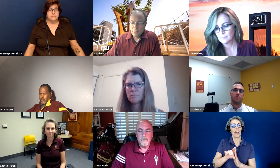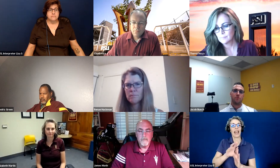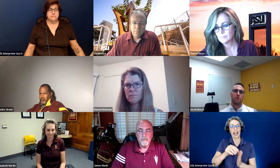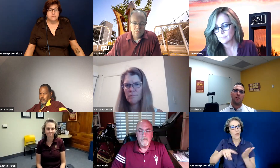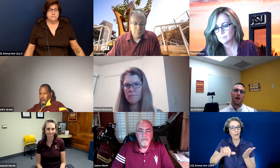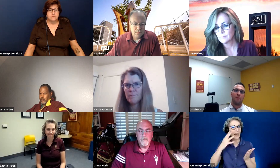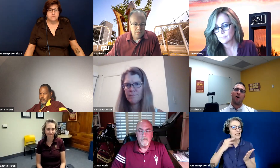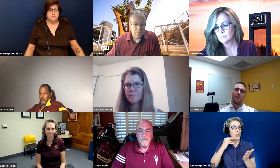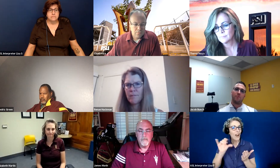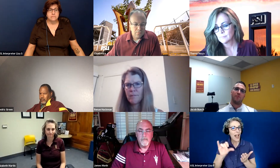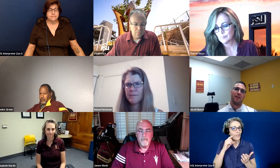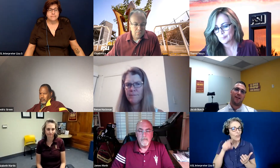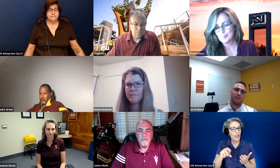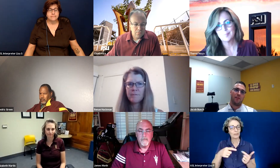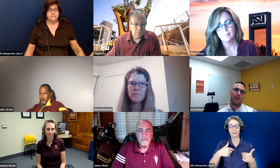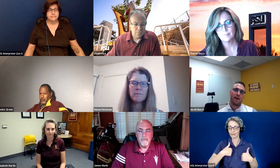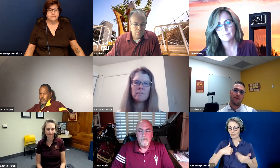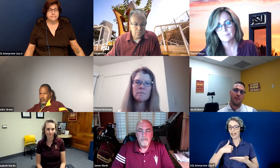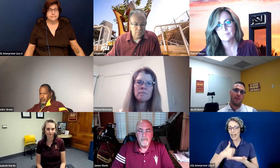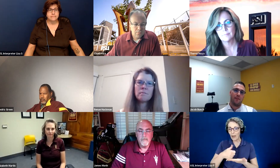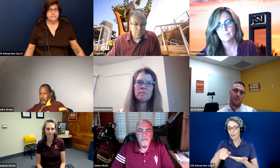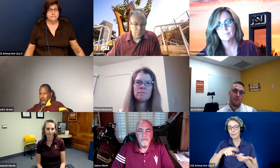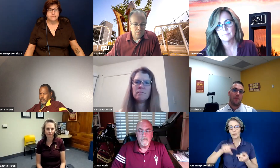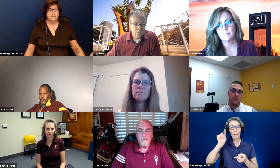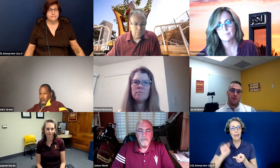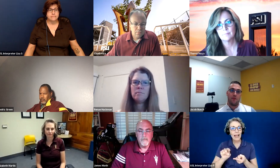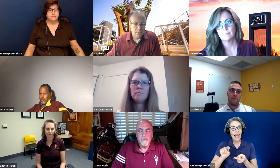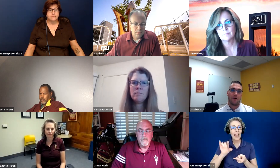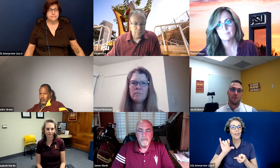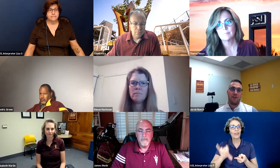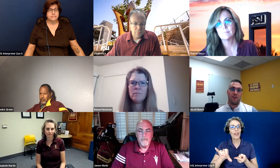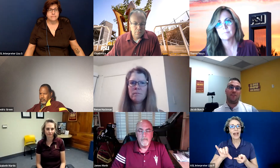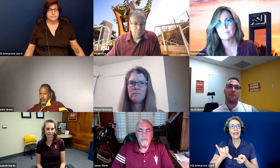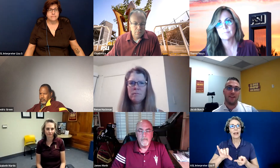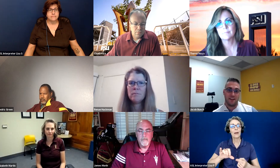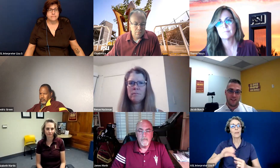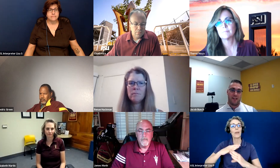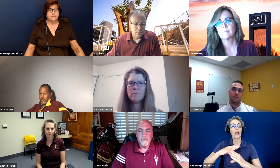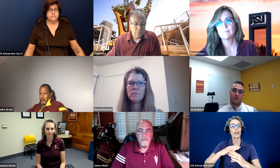And so I'm helping them to mitigate that. The barrier to even self identification